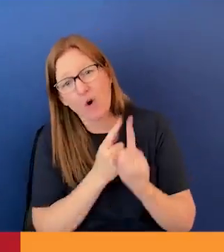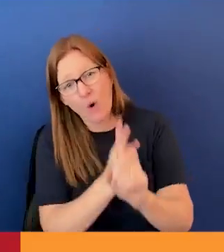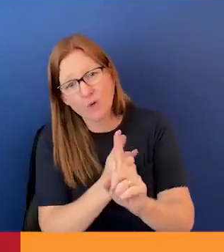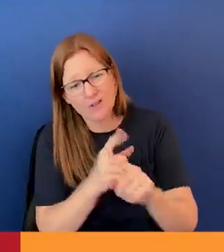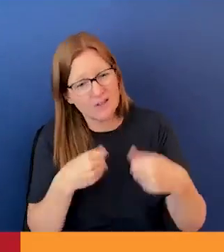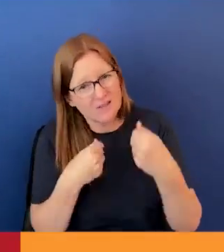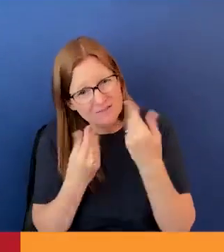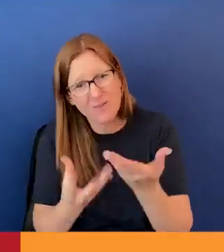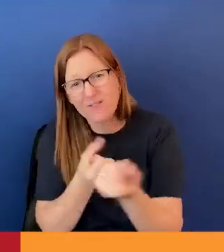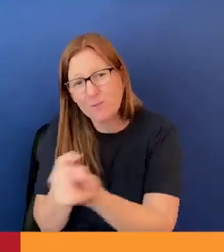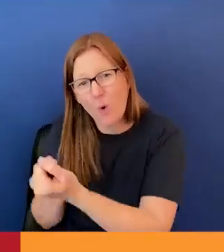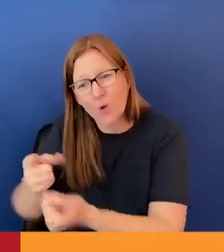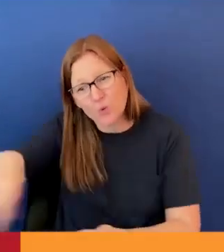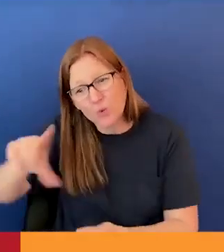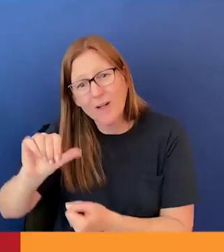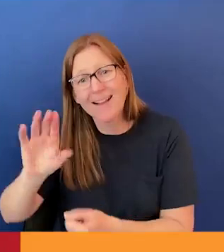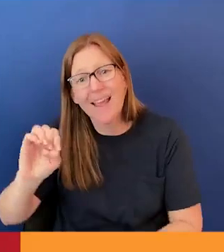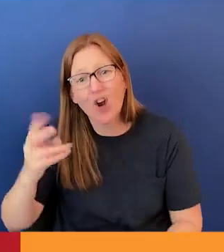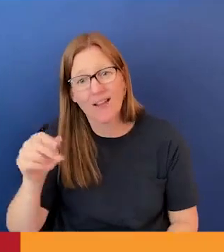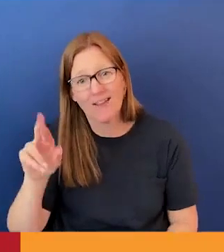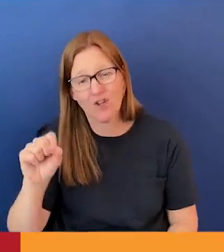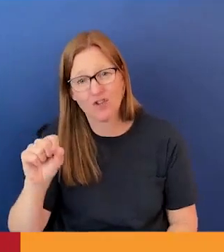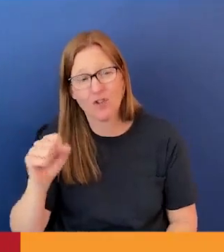and providing, that to both in-home family